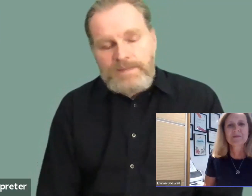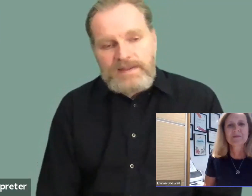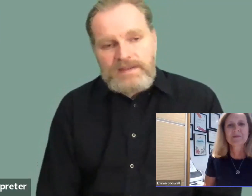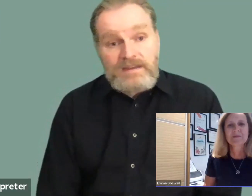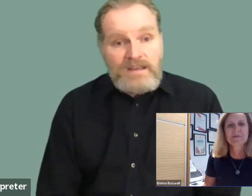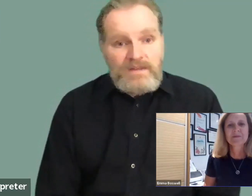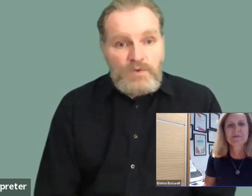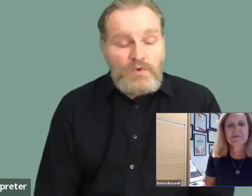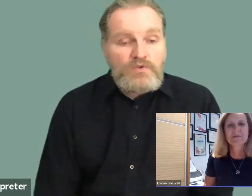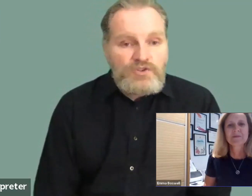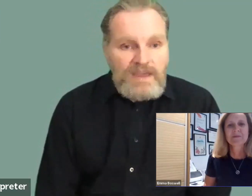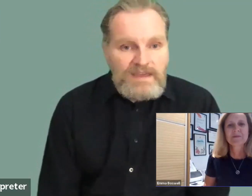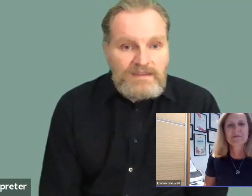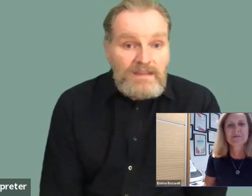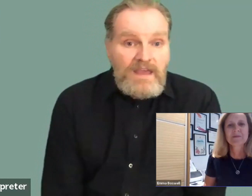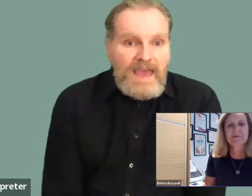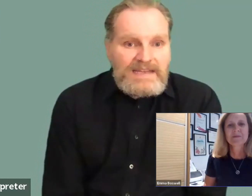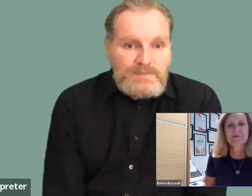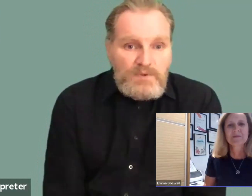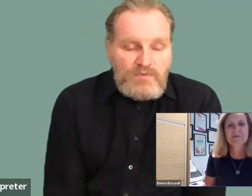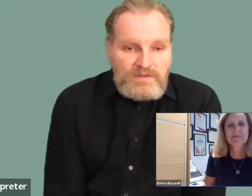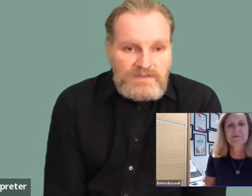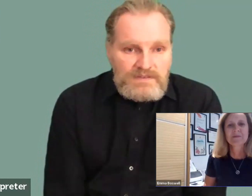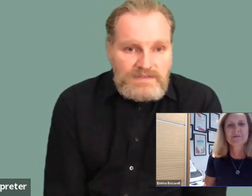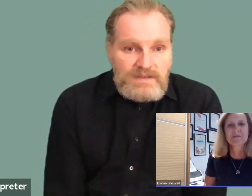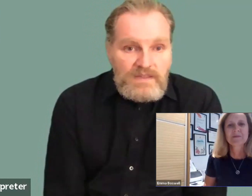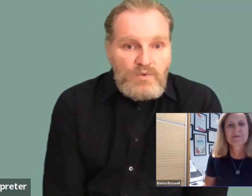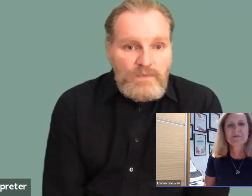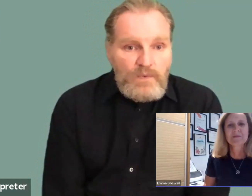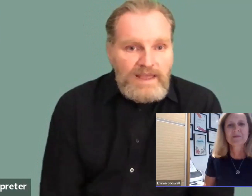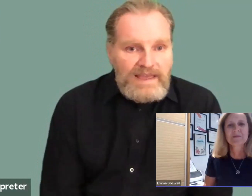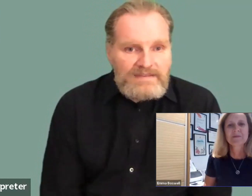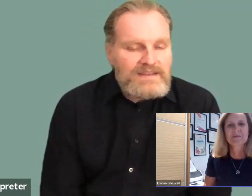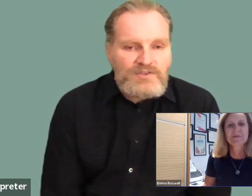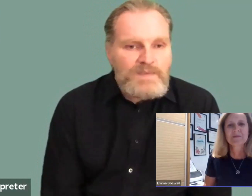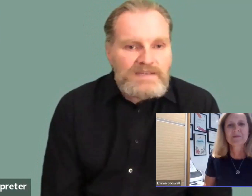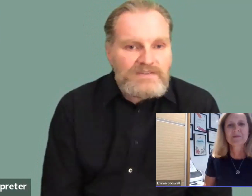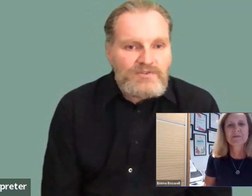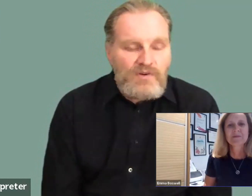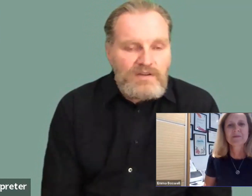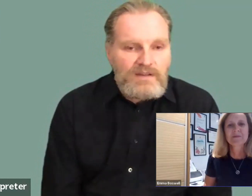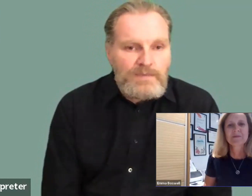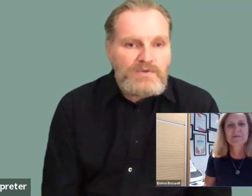families, you can share experiences that you've all had. And that just makes it stronger because